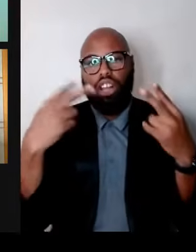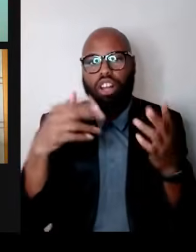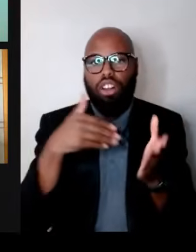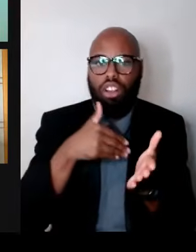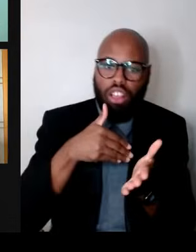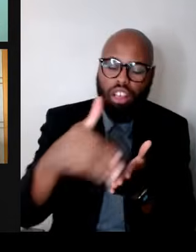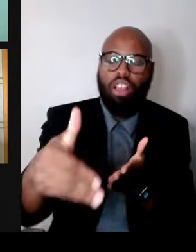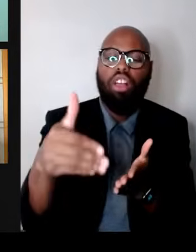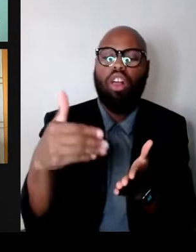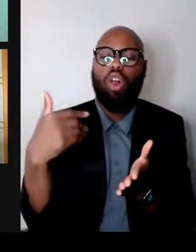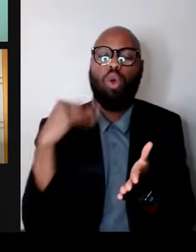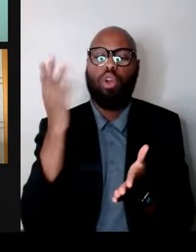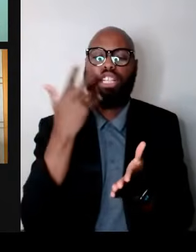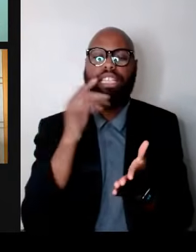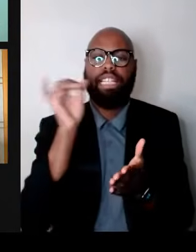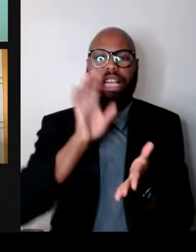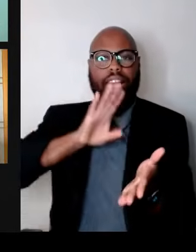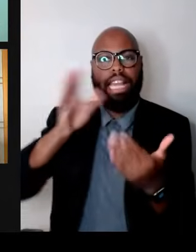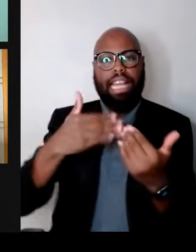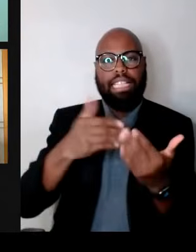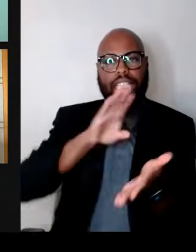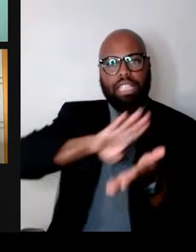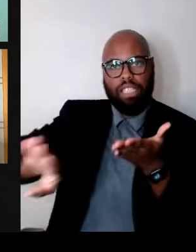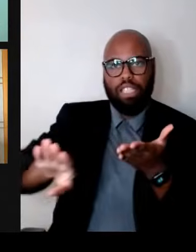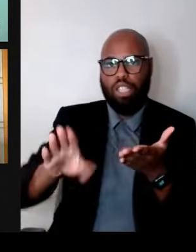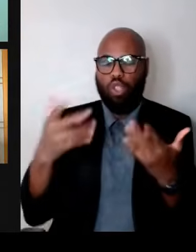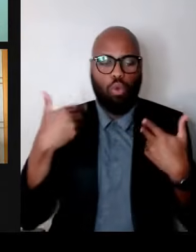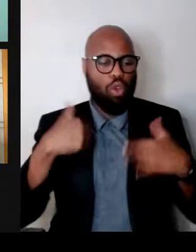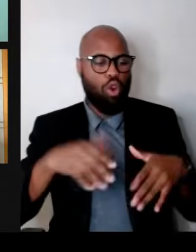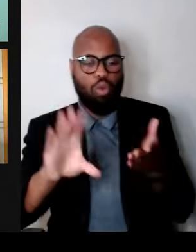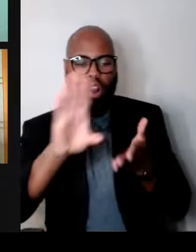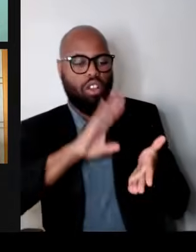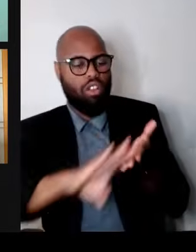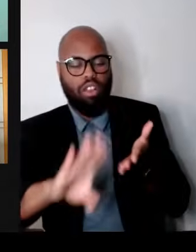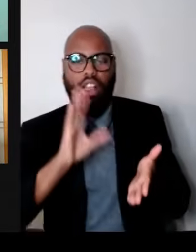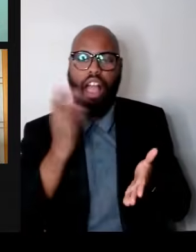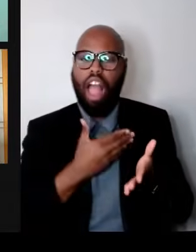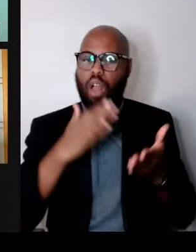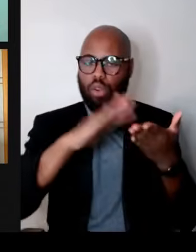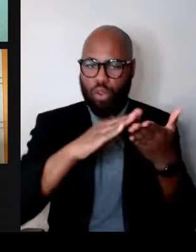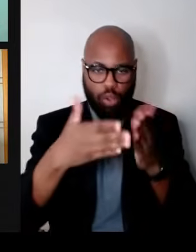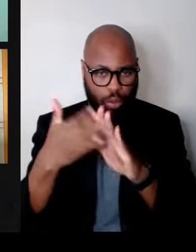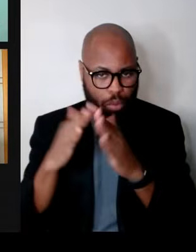So we don't wanna do that to our communities that are pushing back